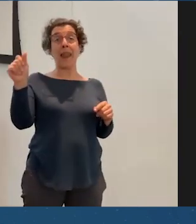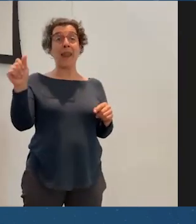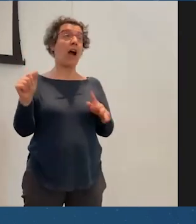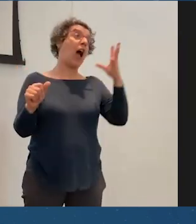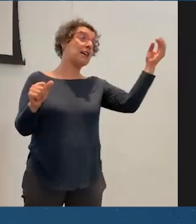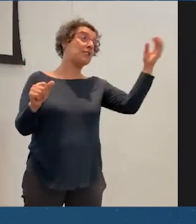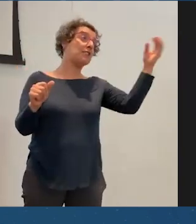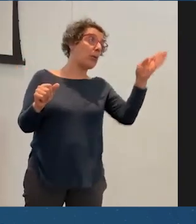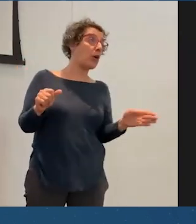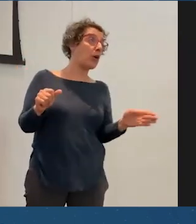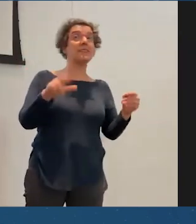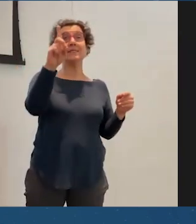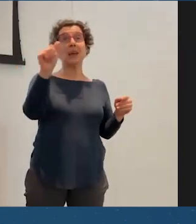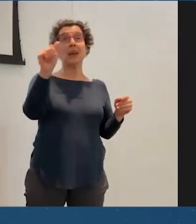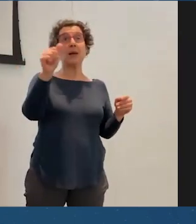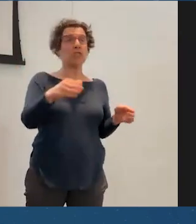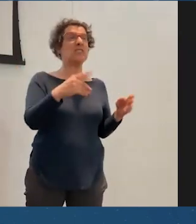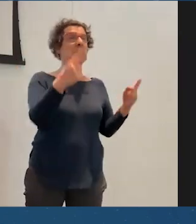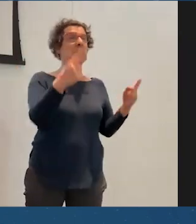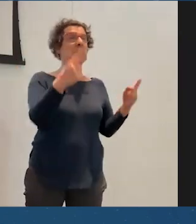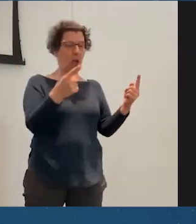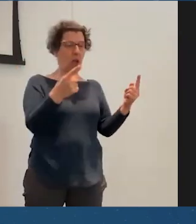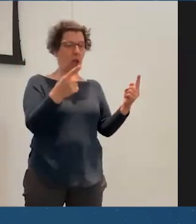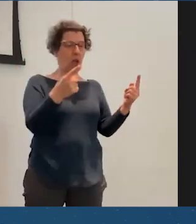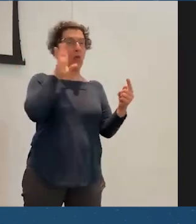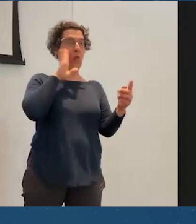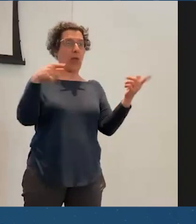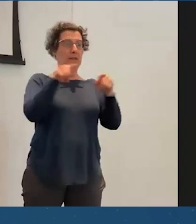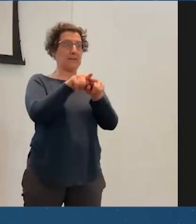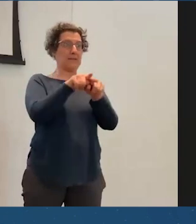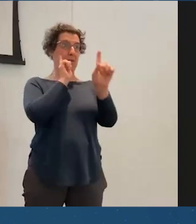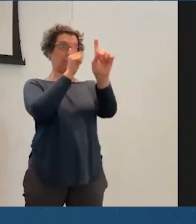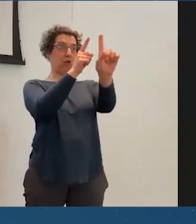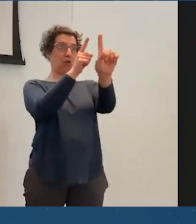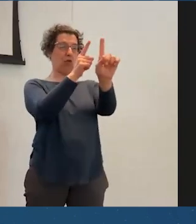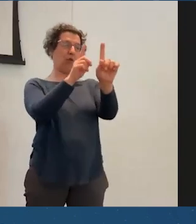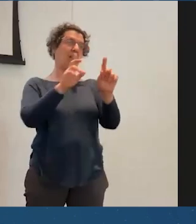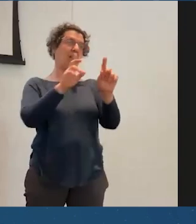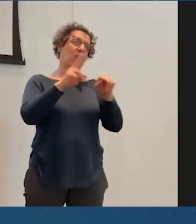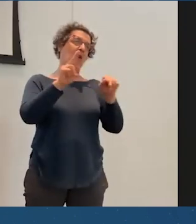or otherwise, is looking to get towards the same North Star.